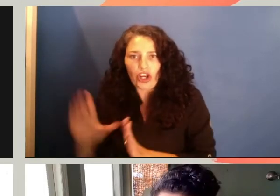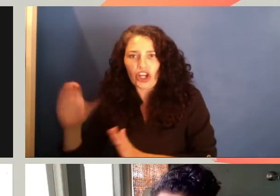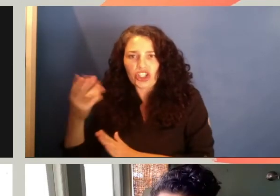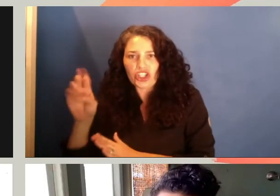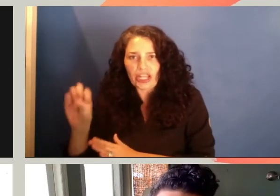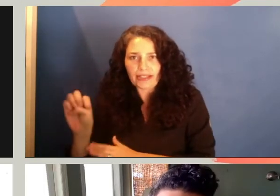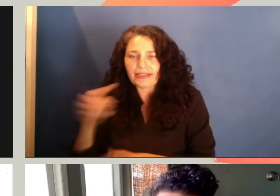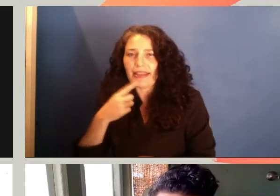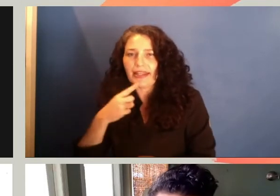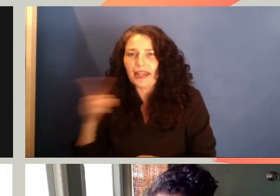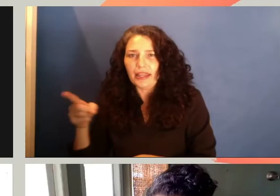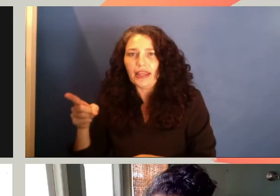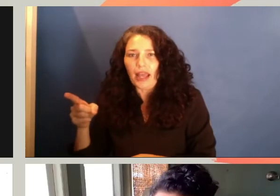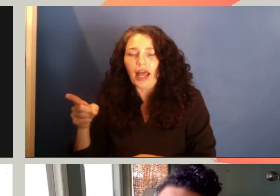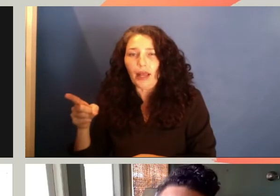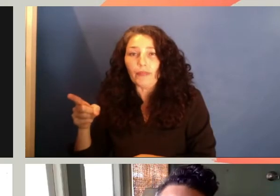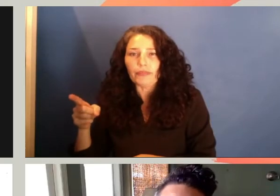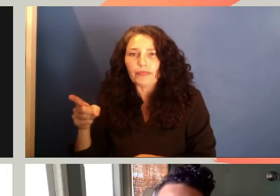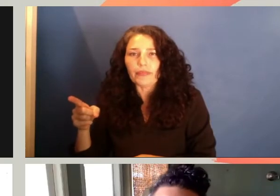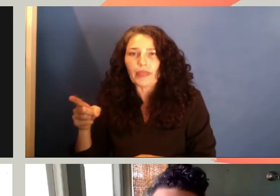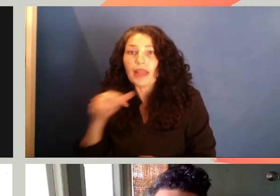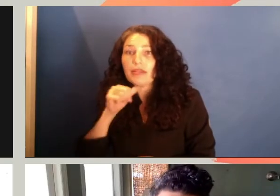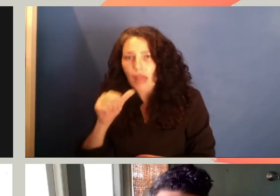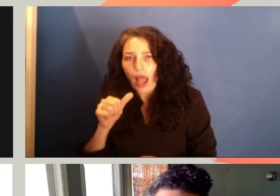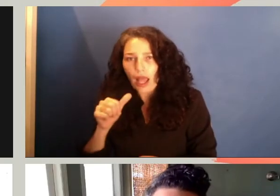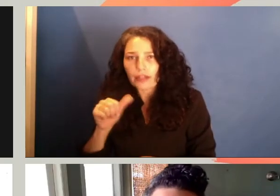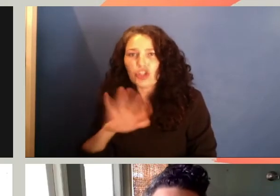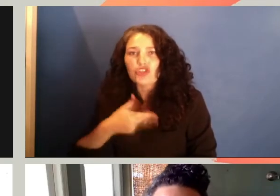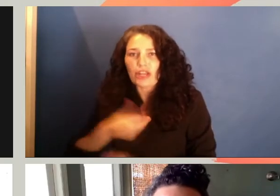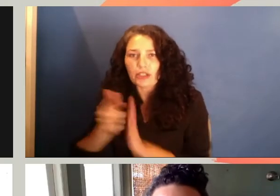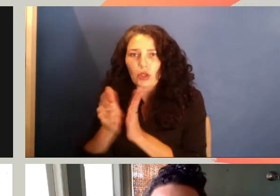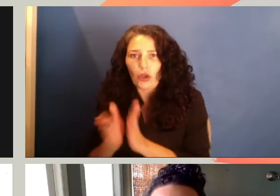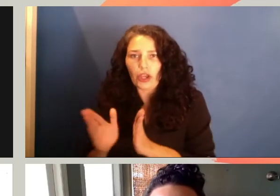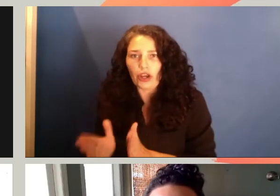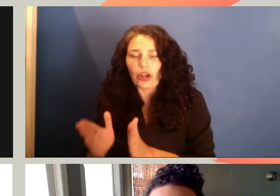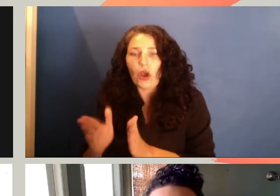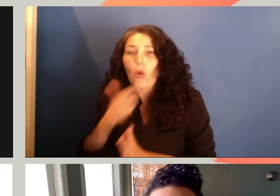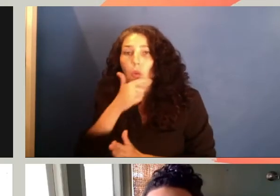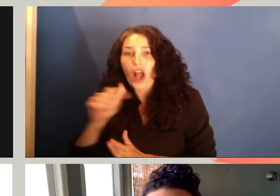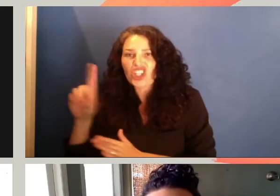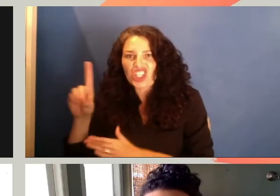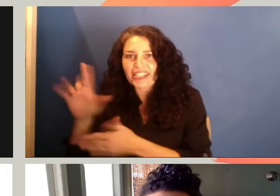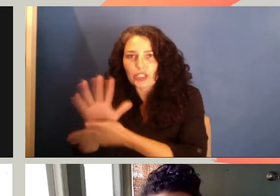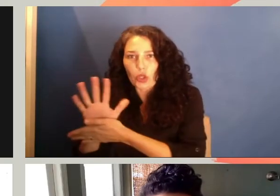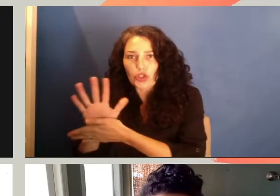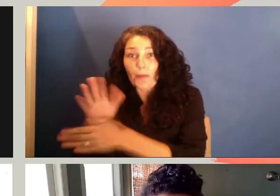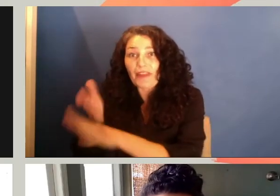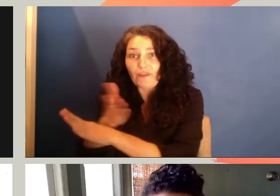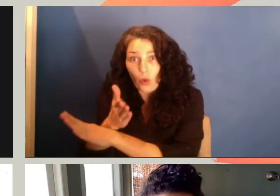before they were preparing to defend a trans client. There's a California group of judges